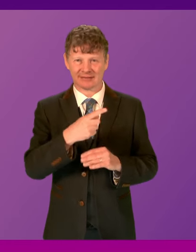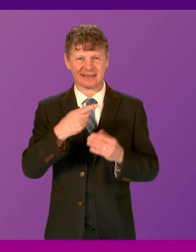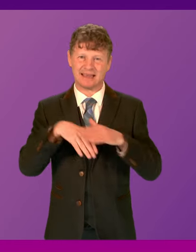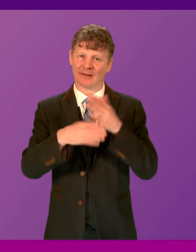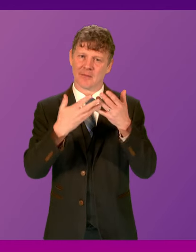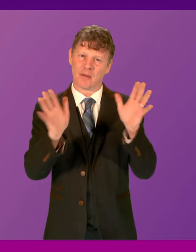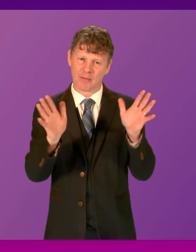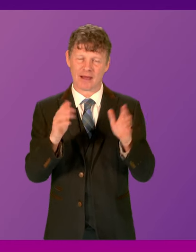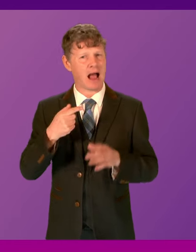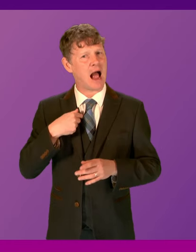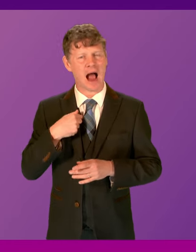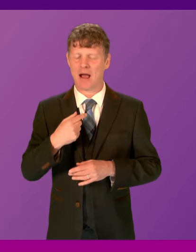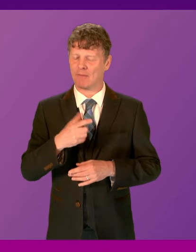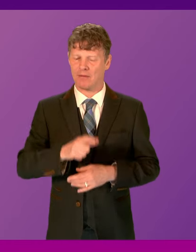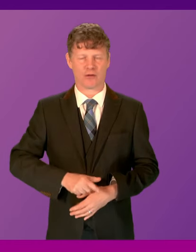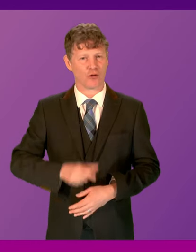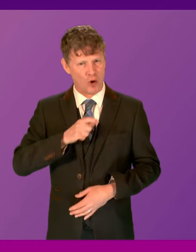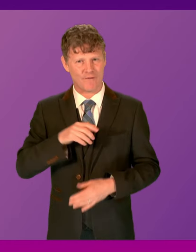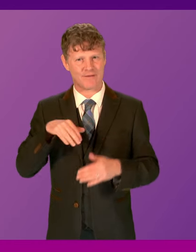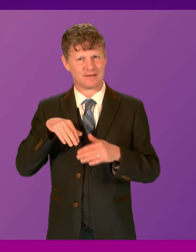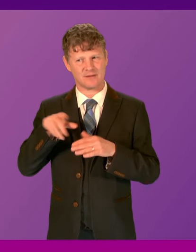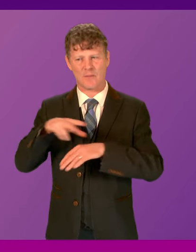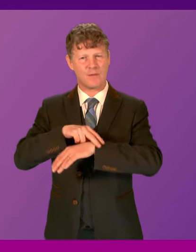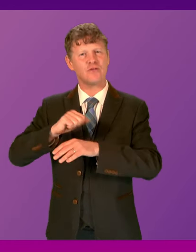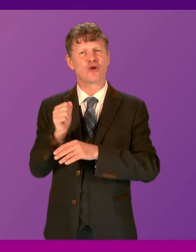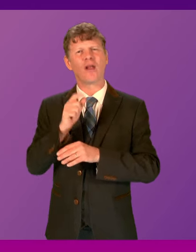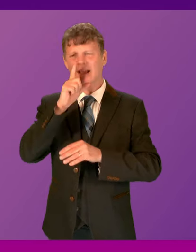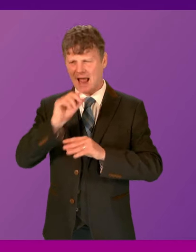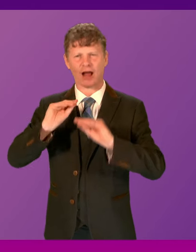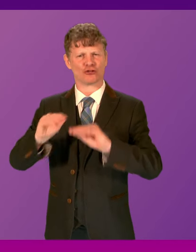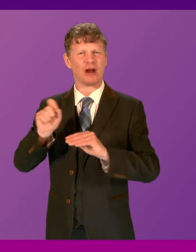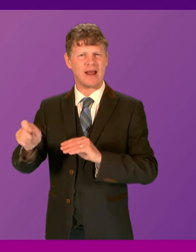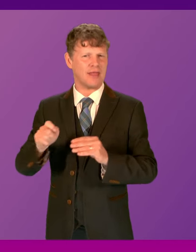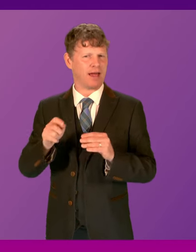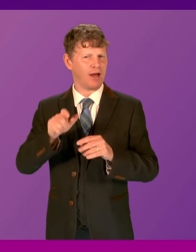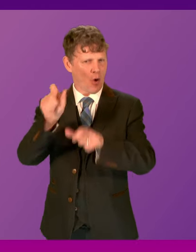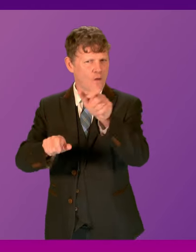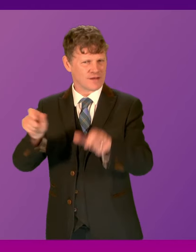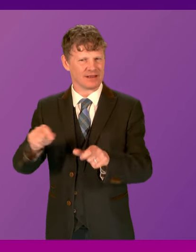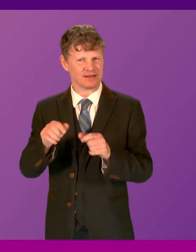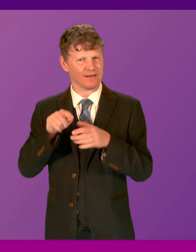I have every confidence in its ability to train officers for the act when it comes into force.